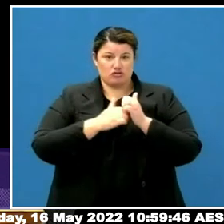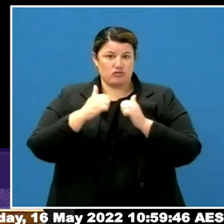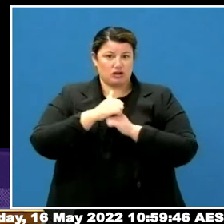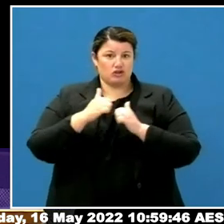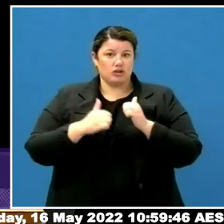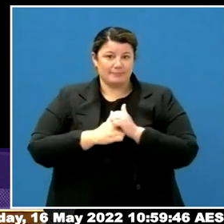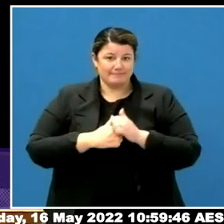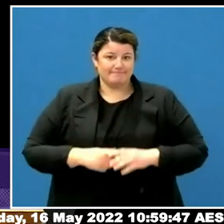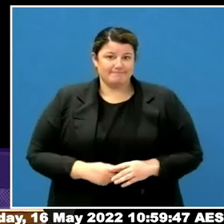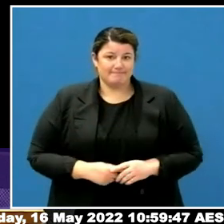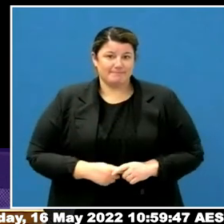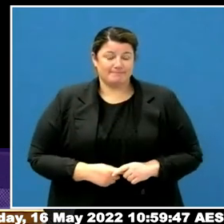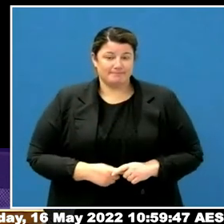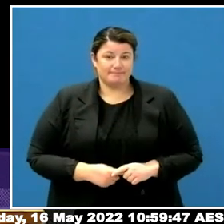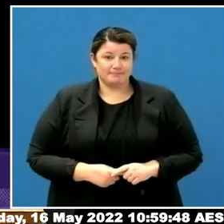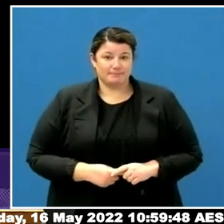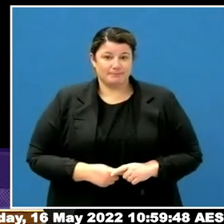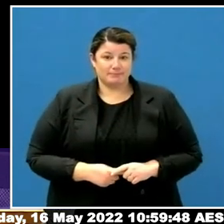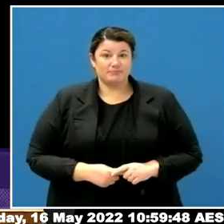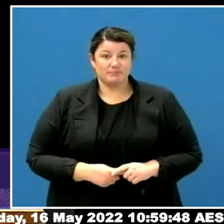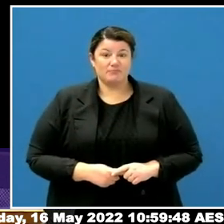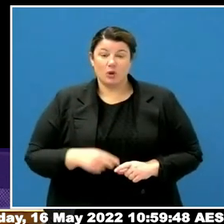It does suggest that no area will be left untouched, Commissioners.